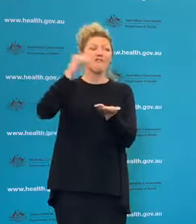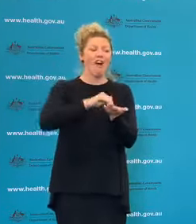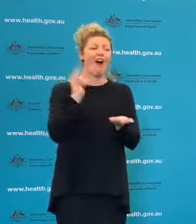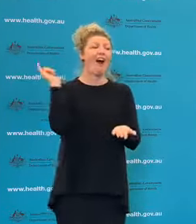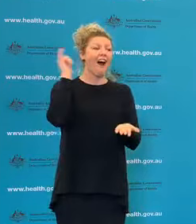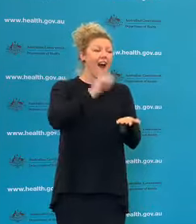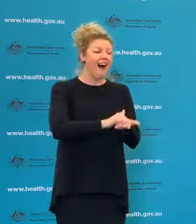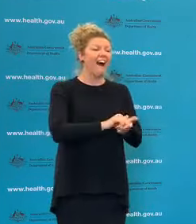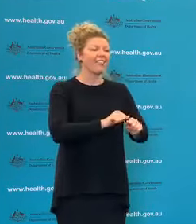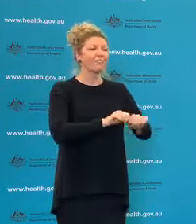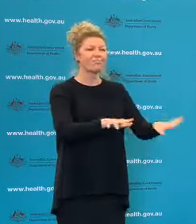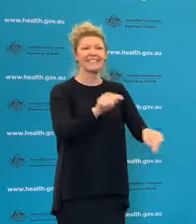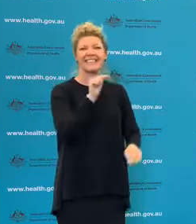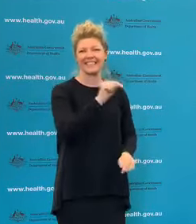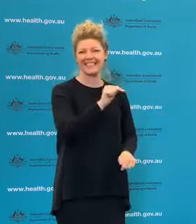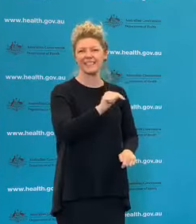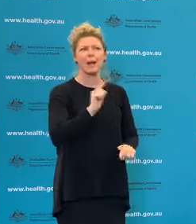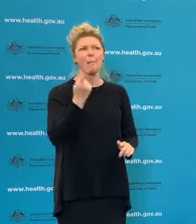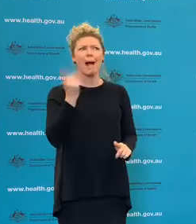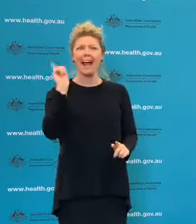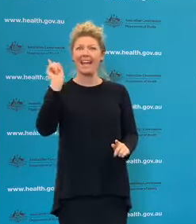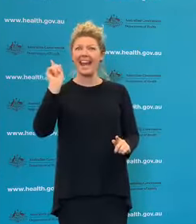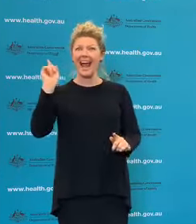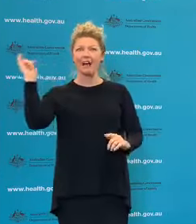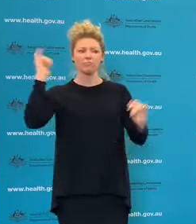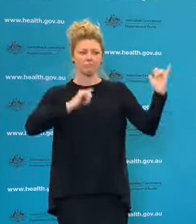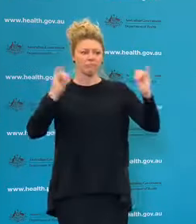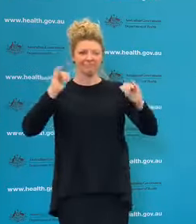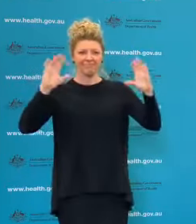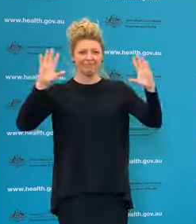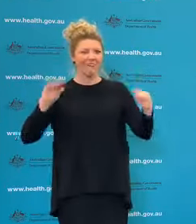come back to Australia and we're not seeing much international travel but I